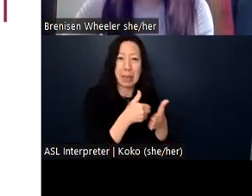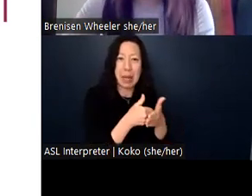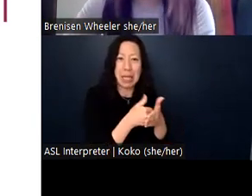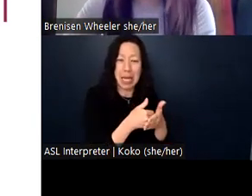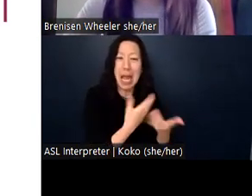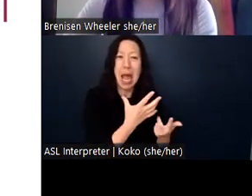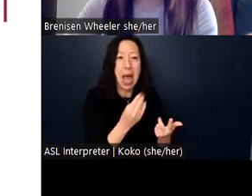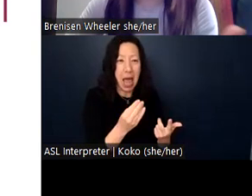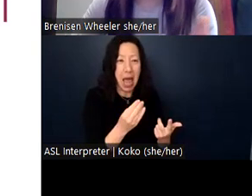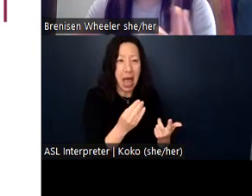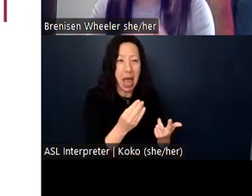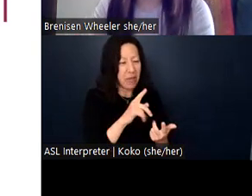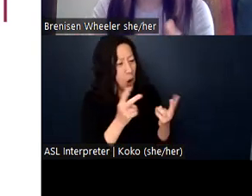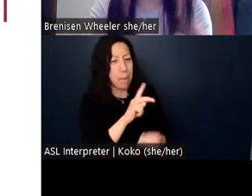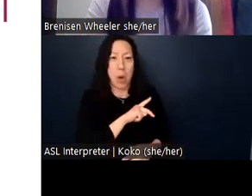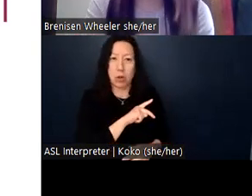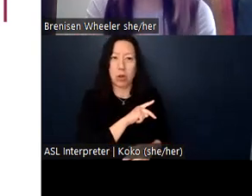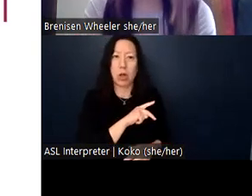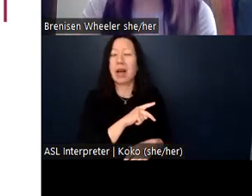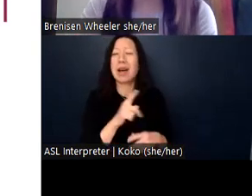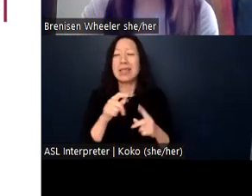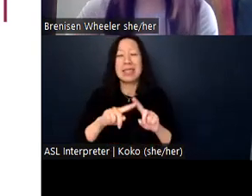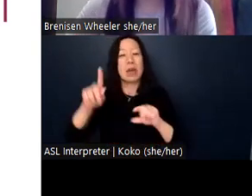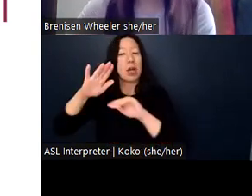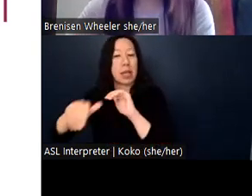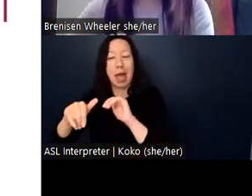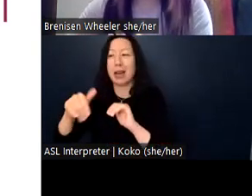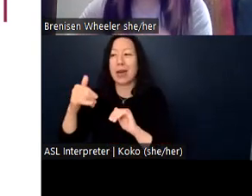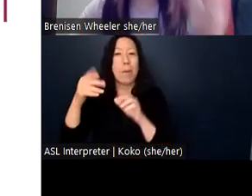subtle ways that can hurt a specific person and some of